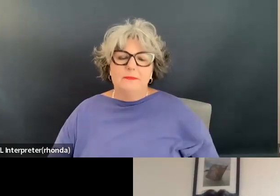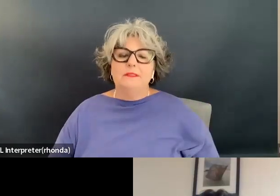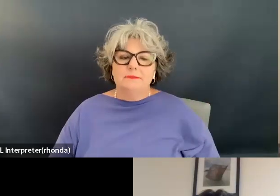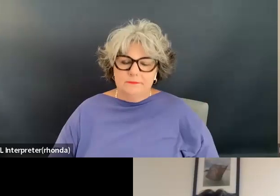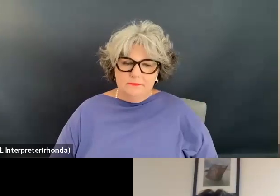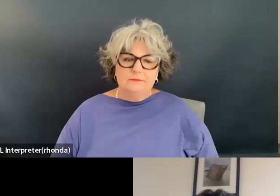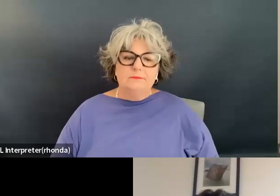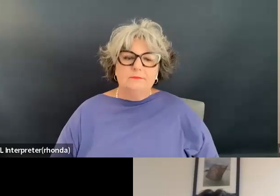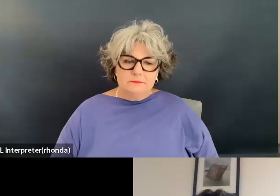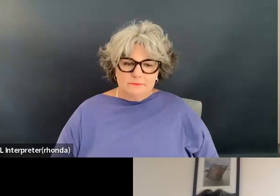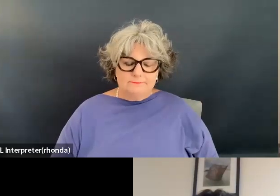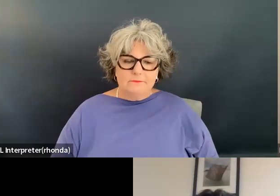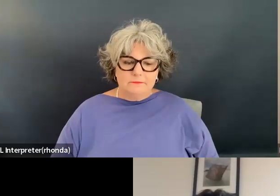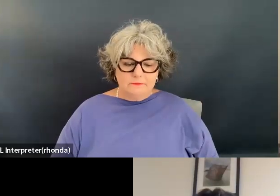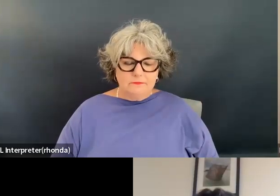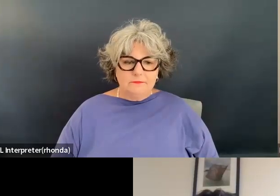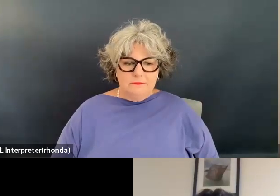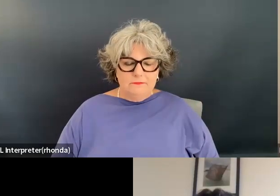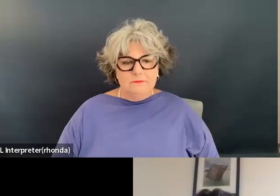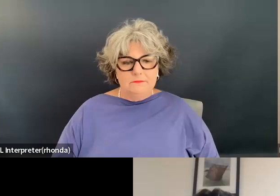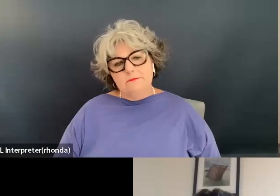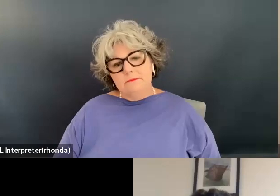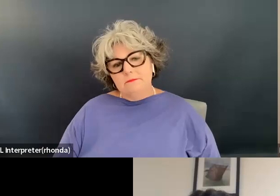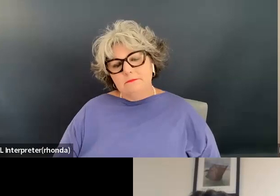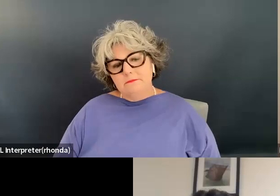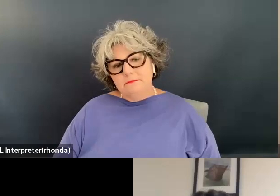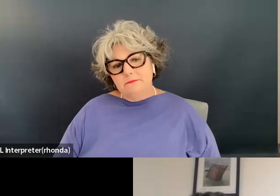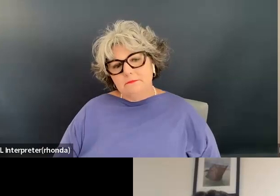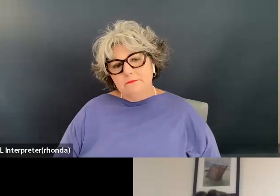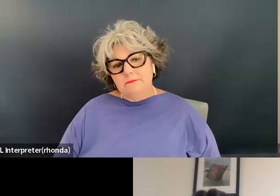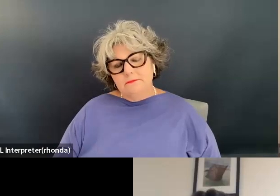And I think that was the, especially we don't educate,